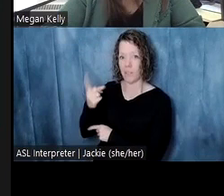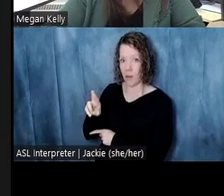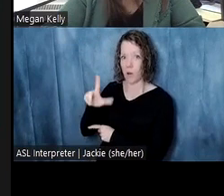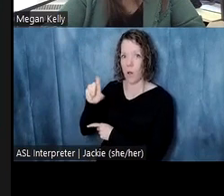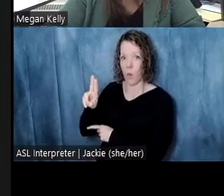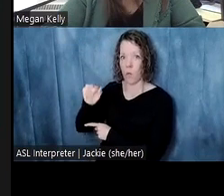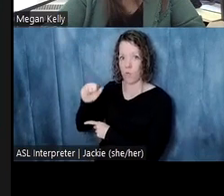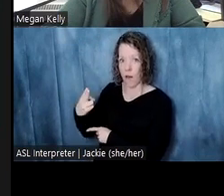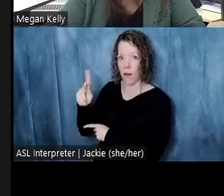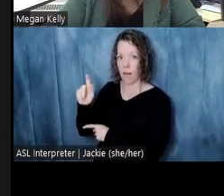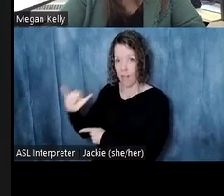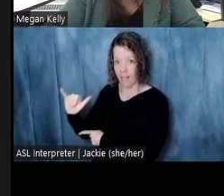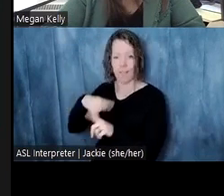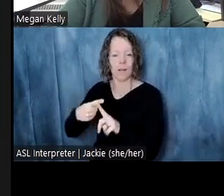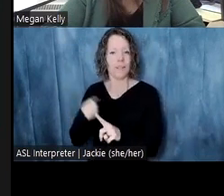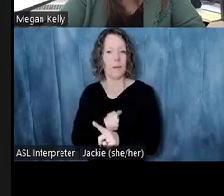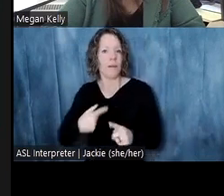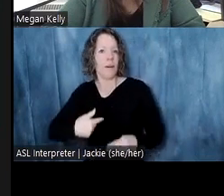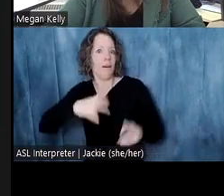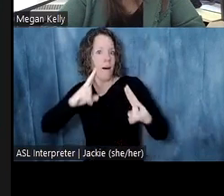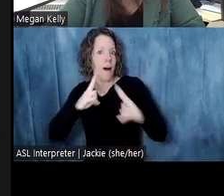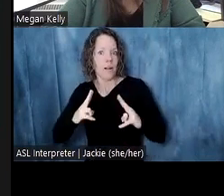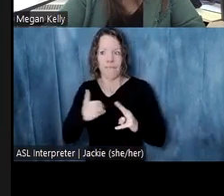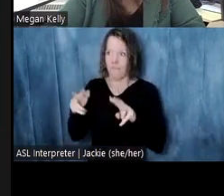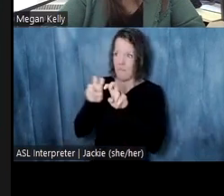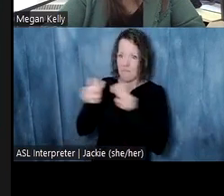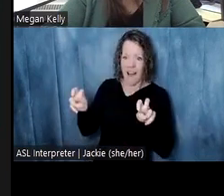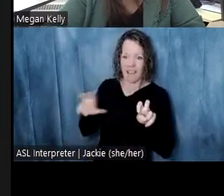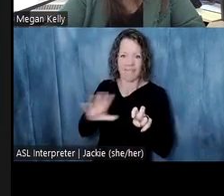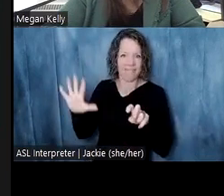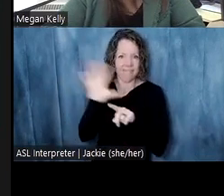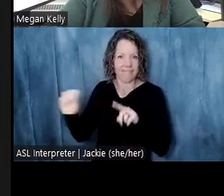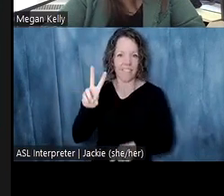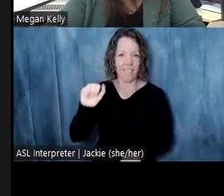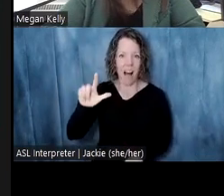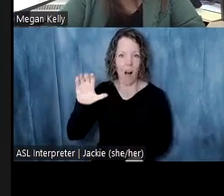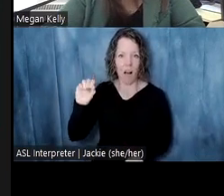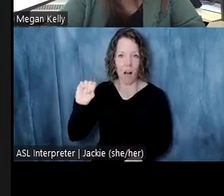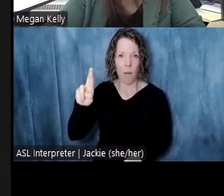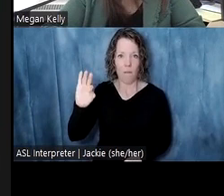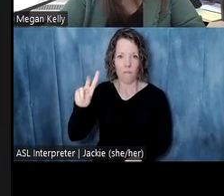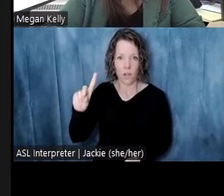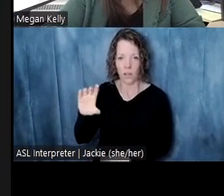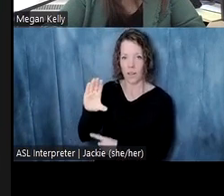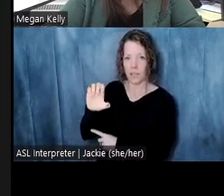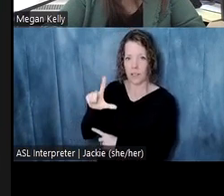hearing from a fantastic panel today with Val Comerford and Celeste Clerk, both of whom